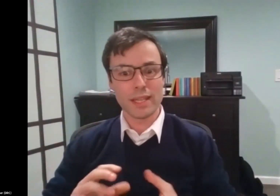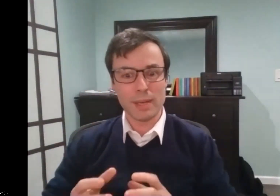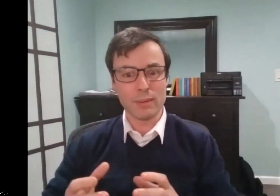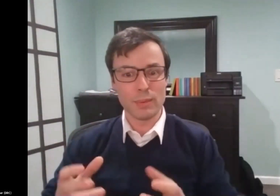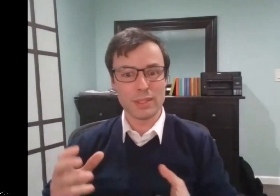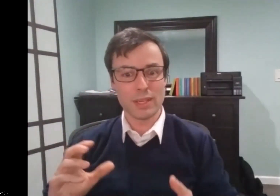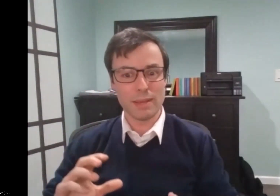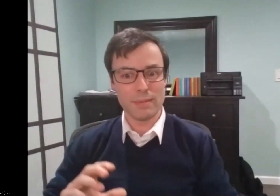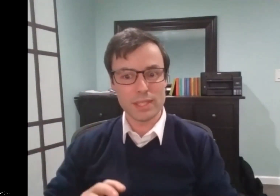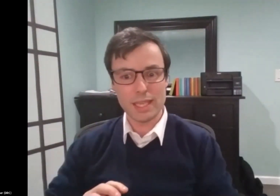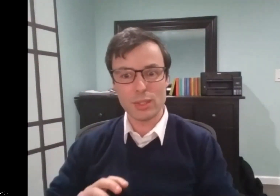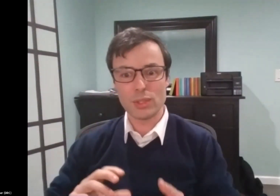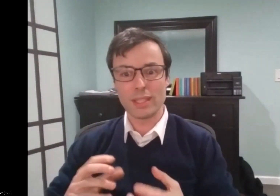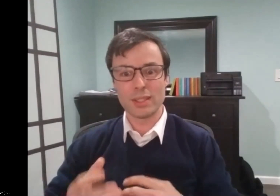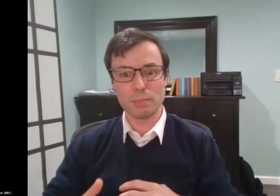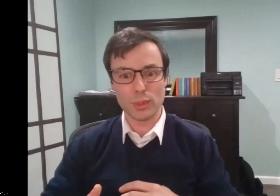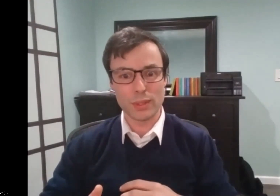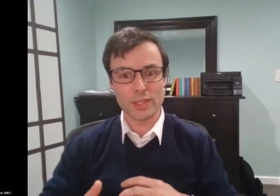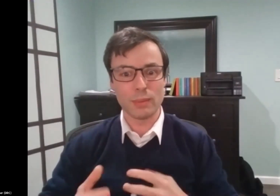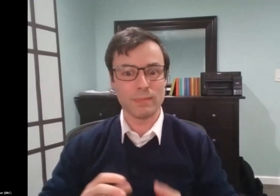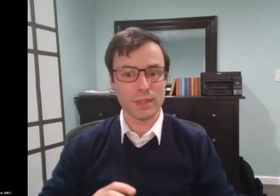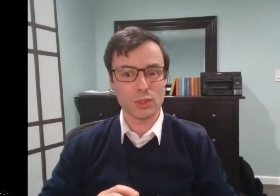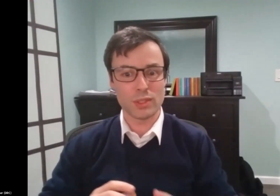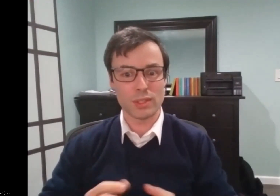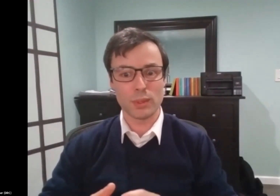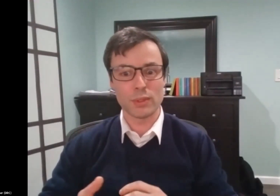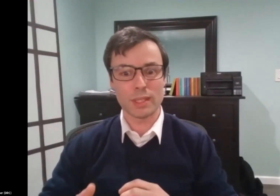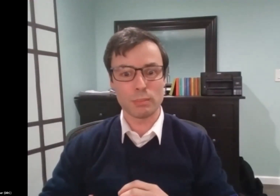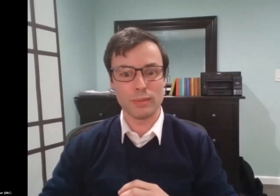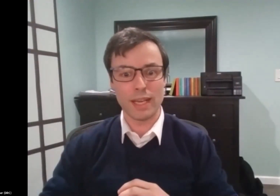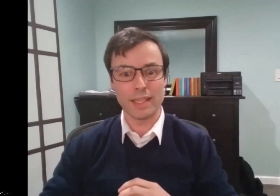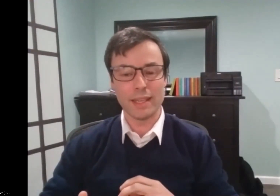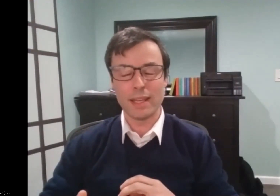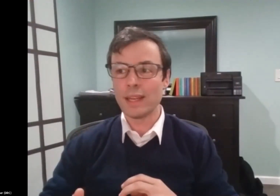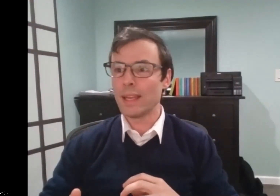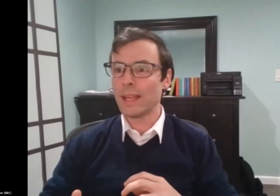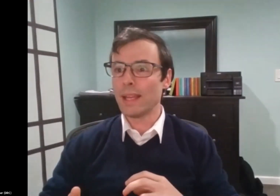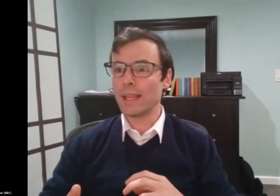person to keep their mask on would suffice in that situation. This is what we're talking about when we talk